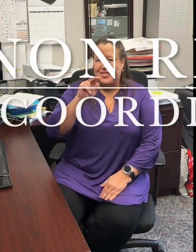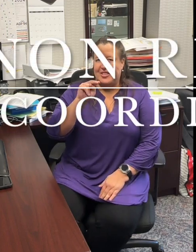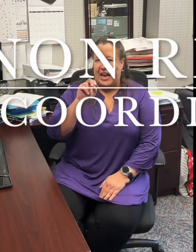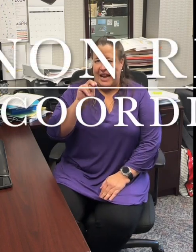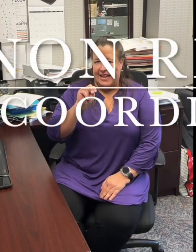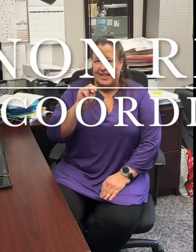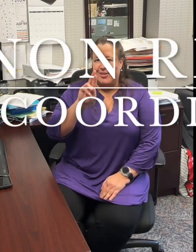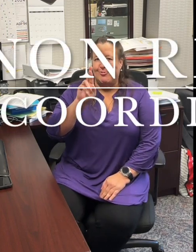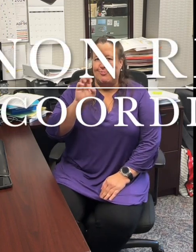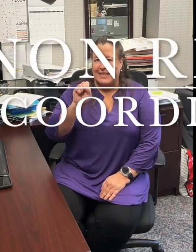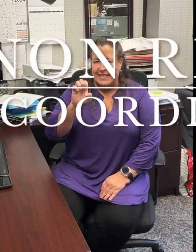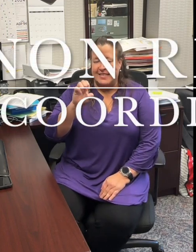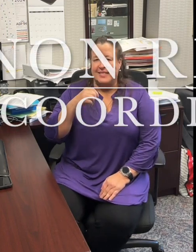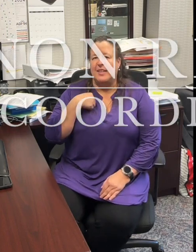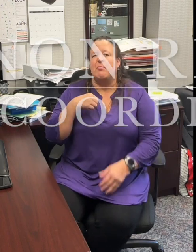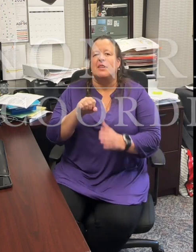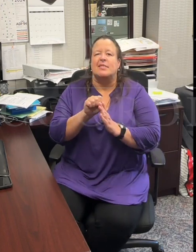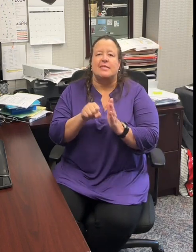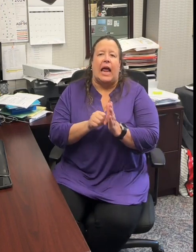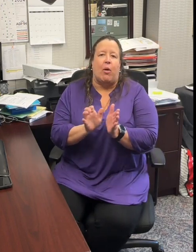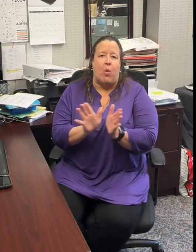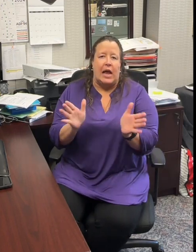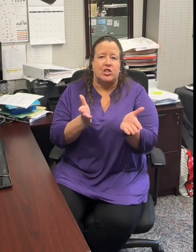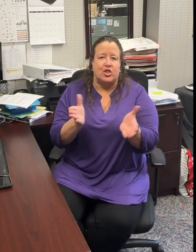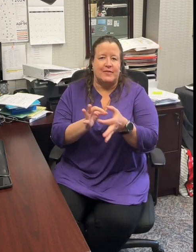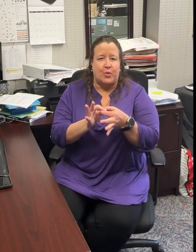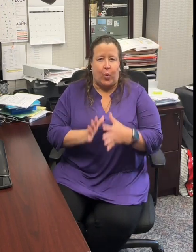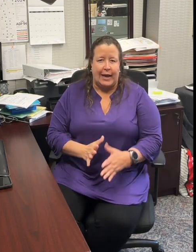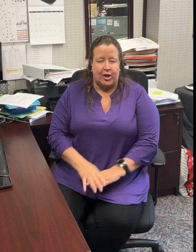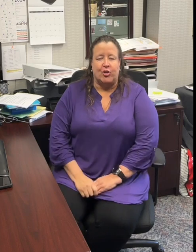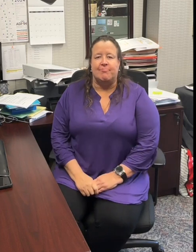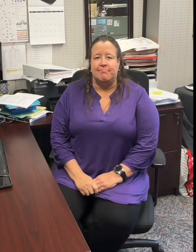My name is Shannon Reese and I'm the Statewide Services